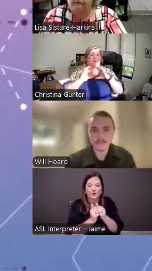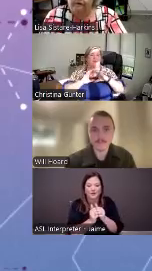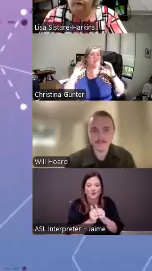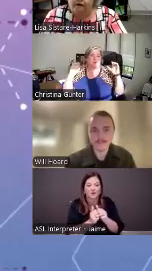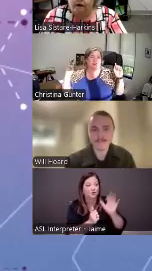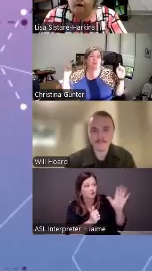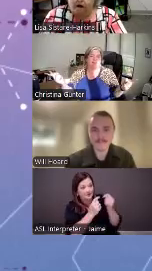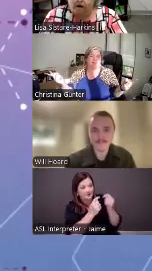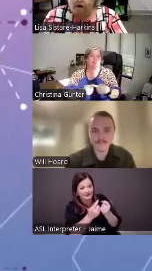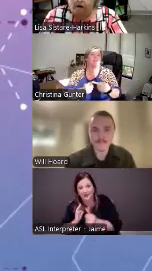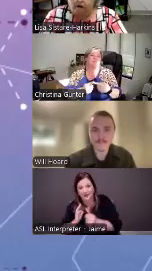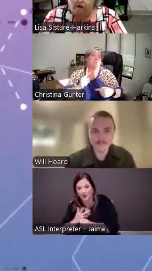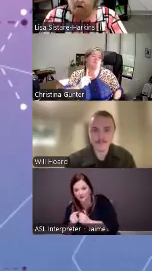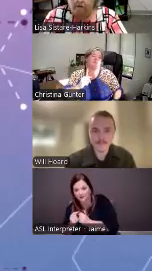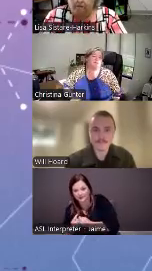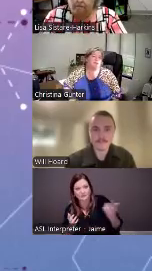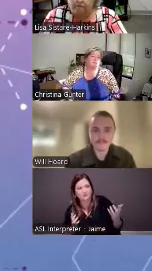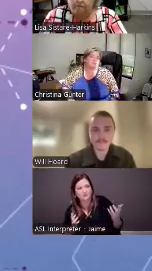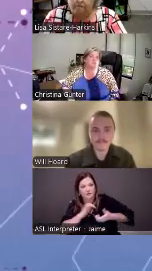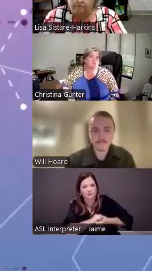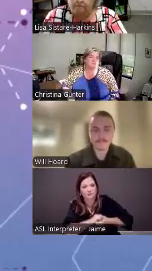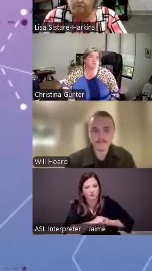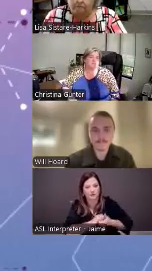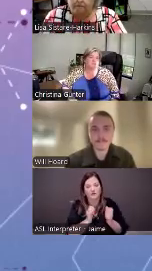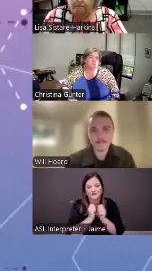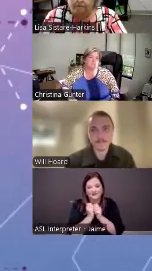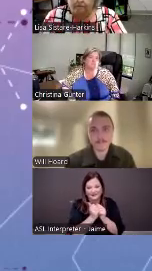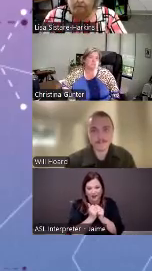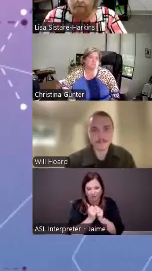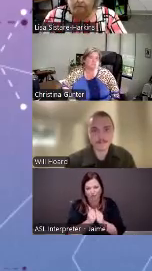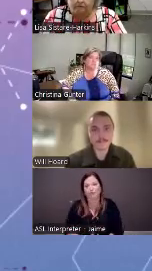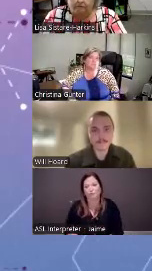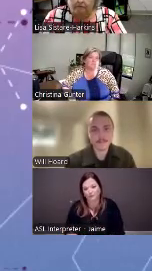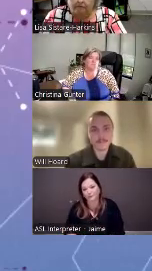But we were an entire team together. Yeah, that's great to hear.